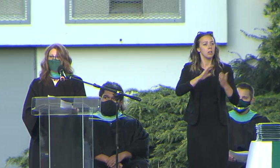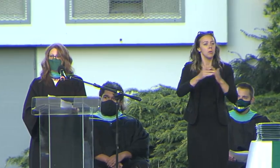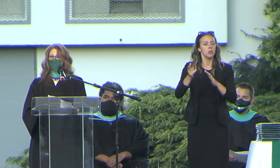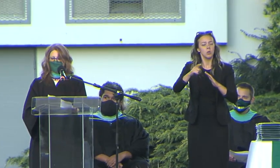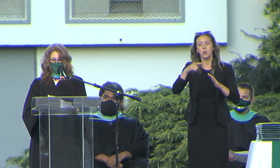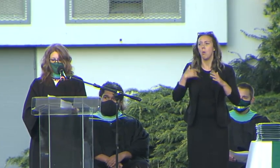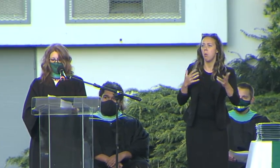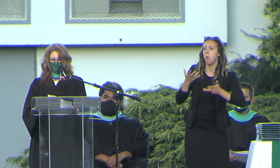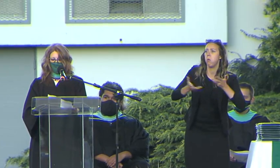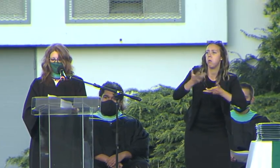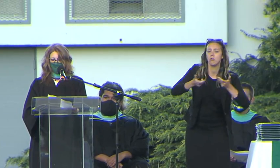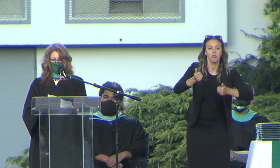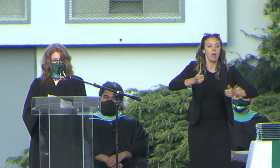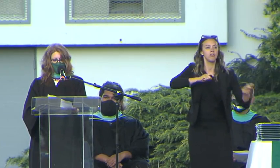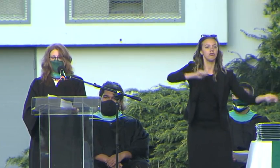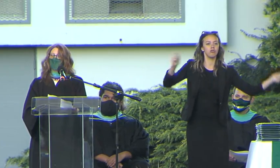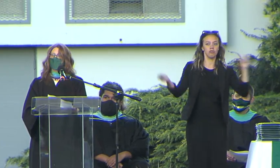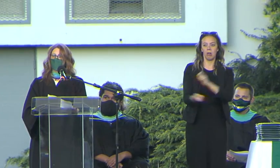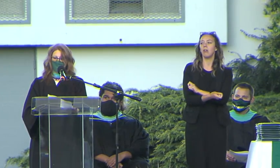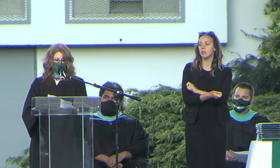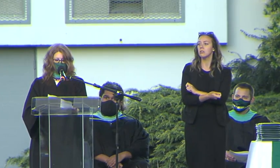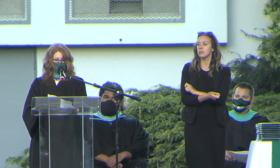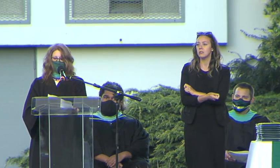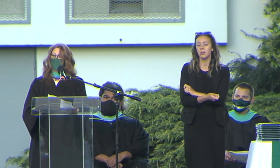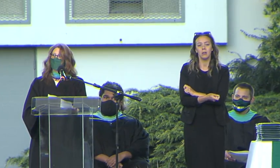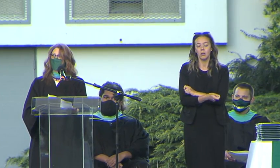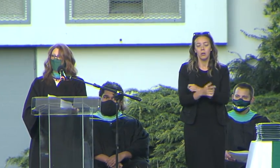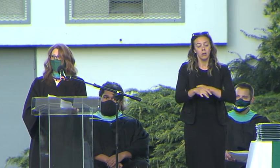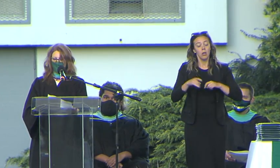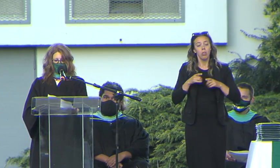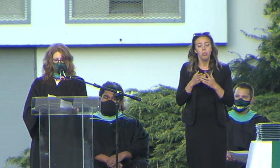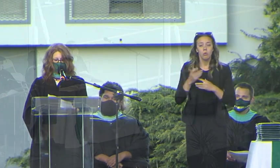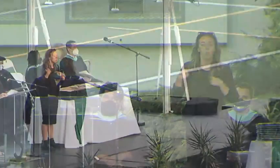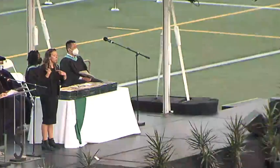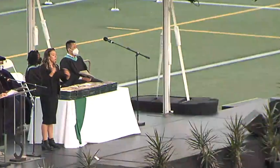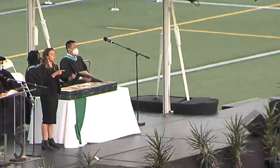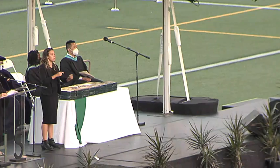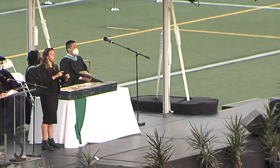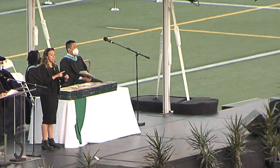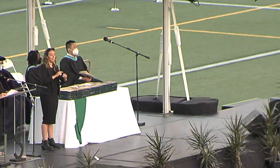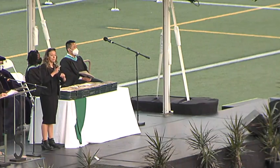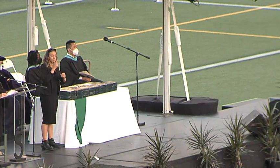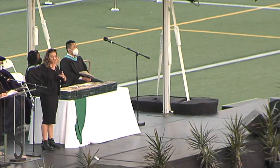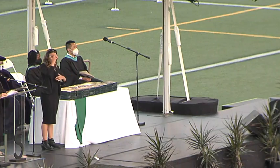Even in the midst of the pandemic you have been leaders in advocacy and creating change.